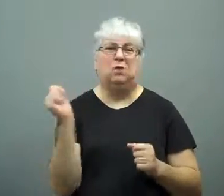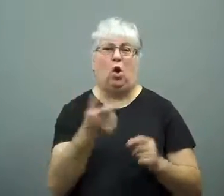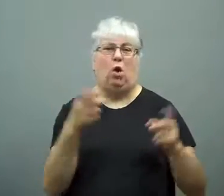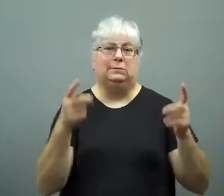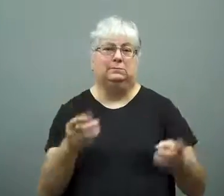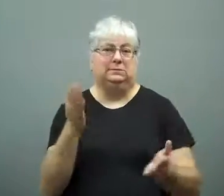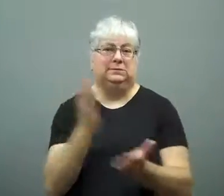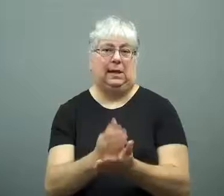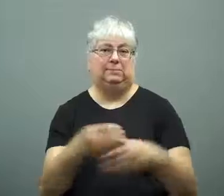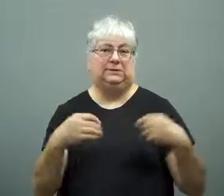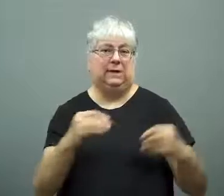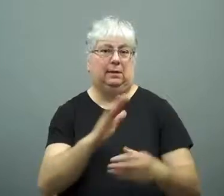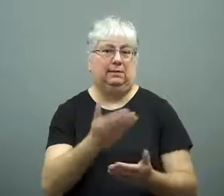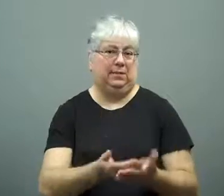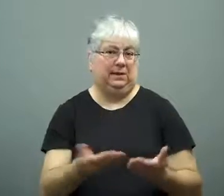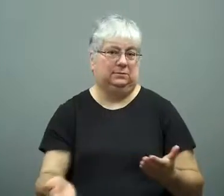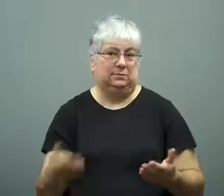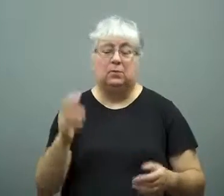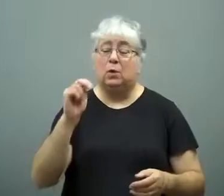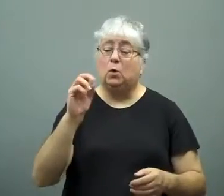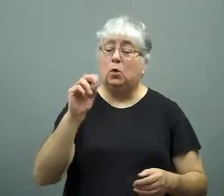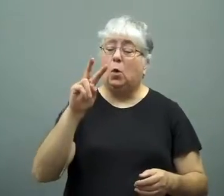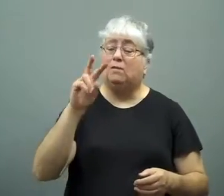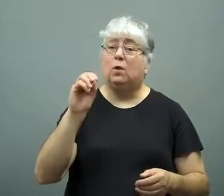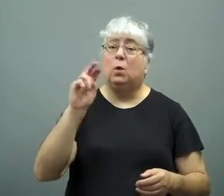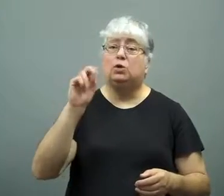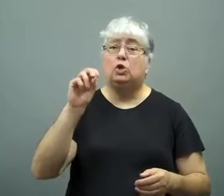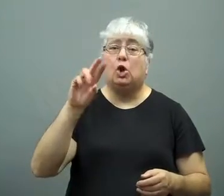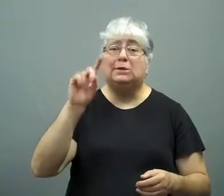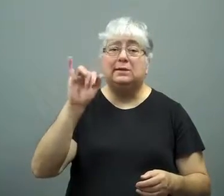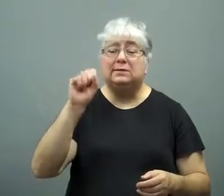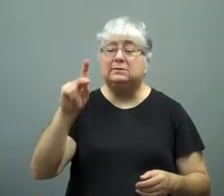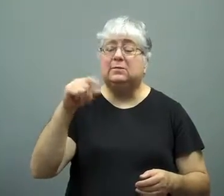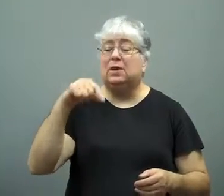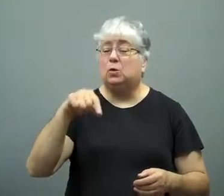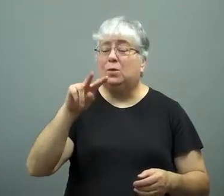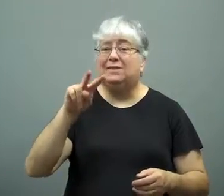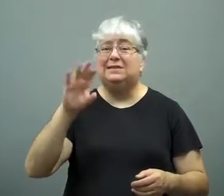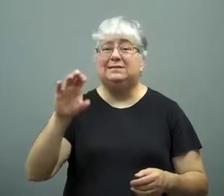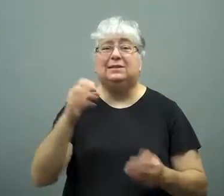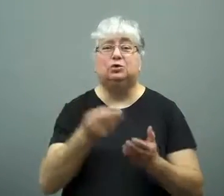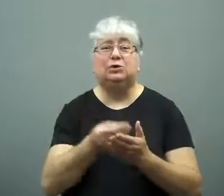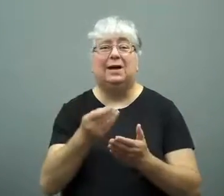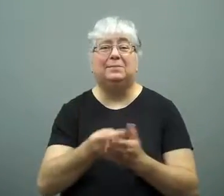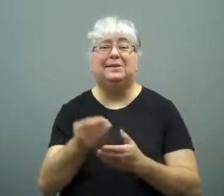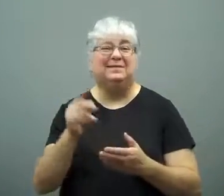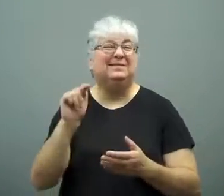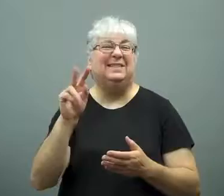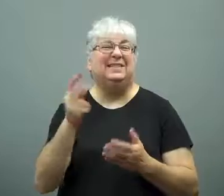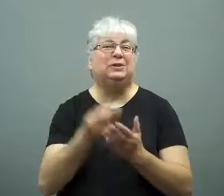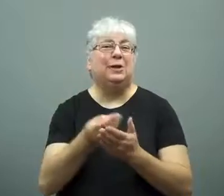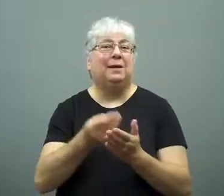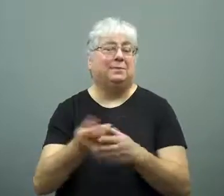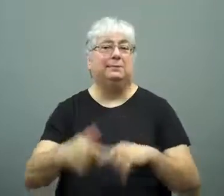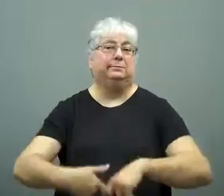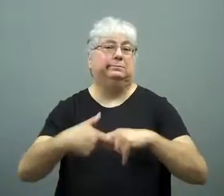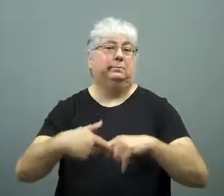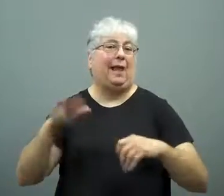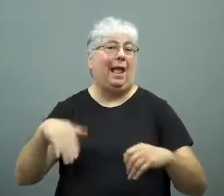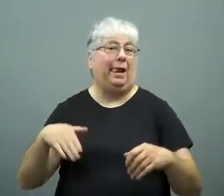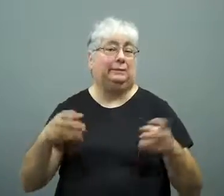have all decided to stop selling her merchandise.